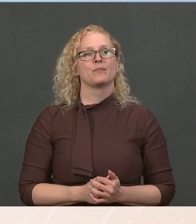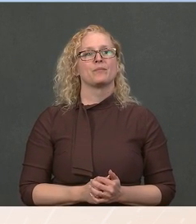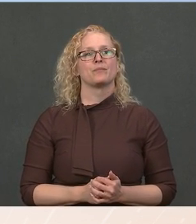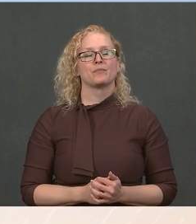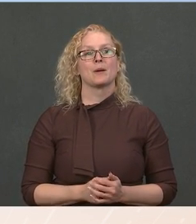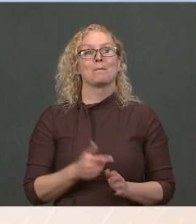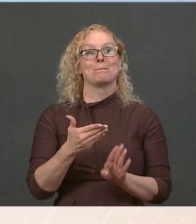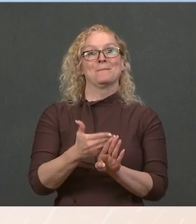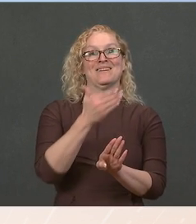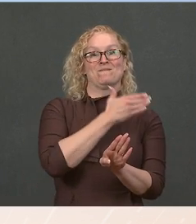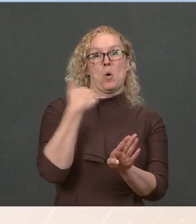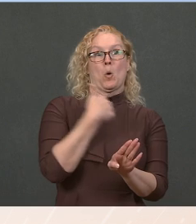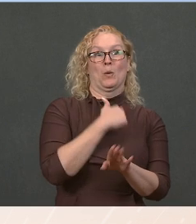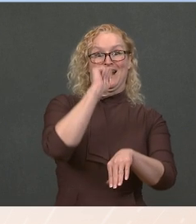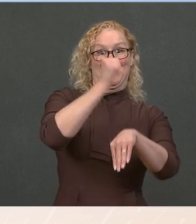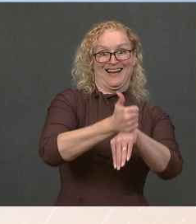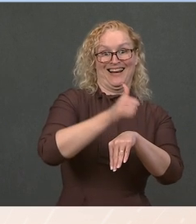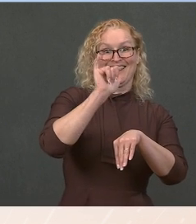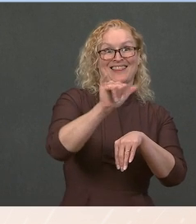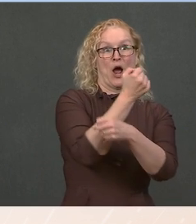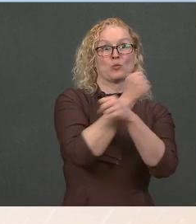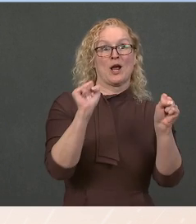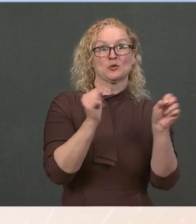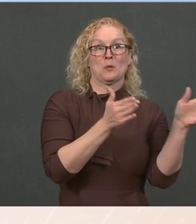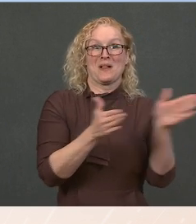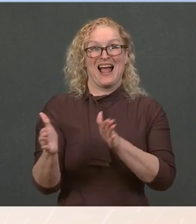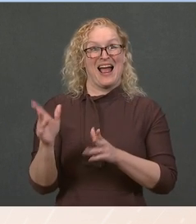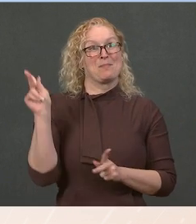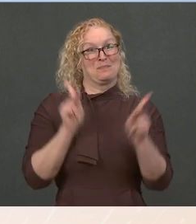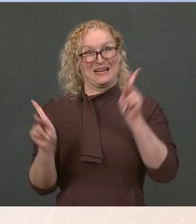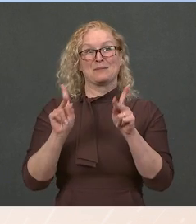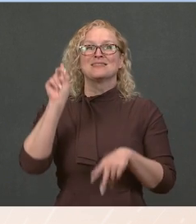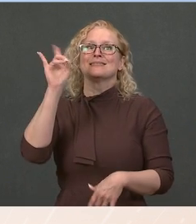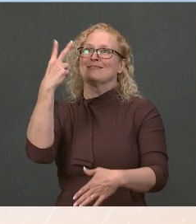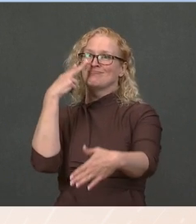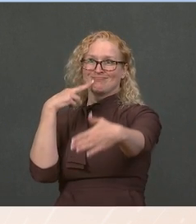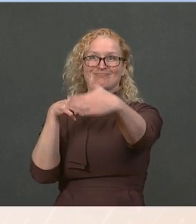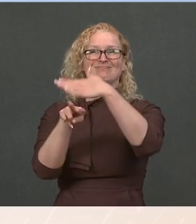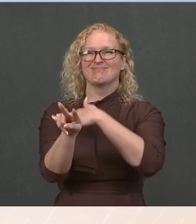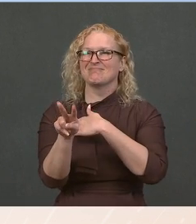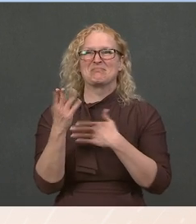Unemployment has decreased this year more than any other year in U.S. history.